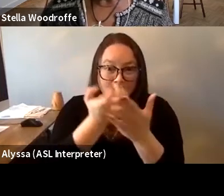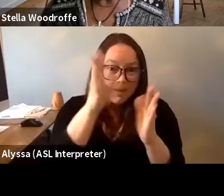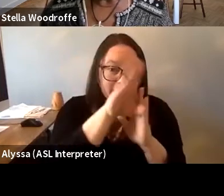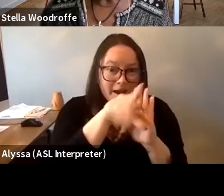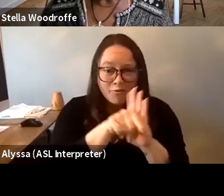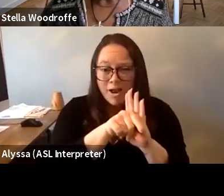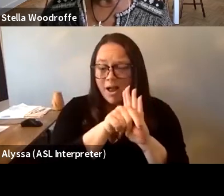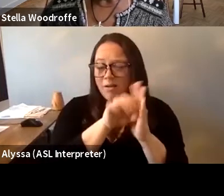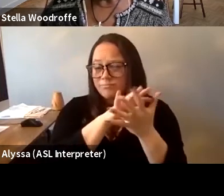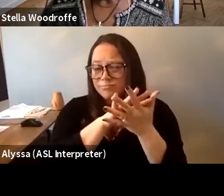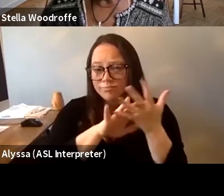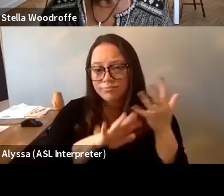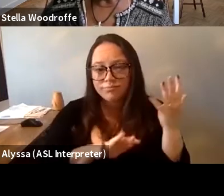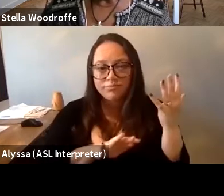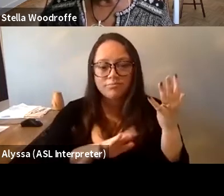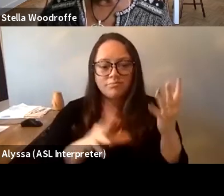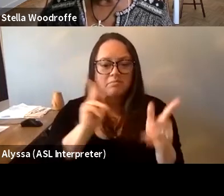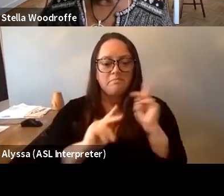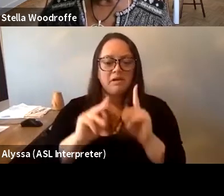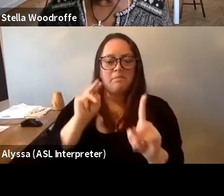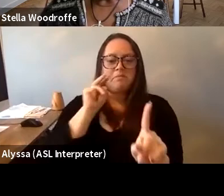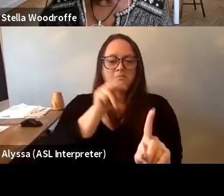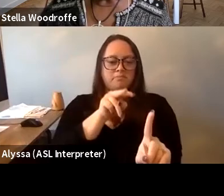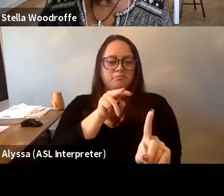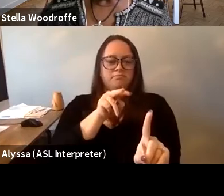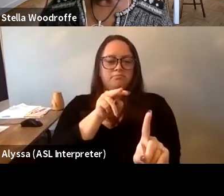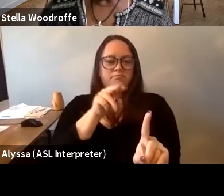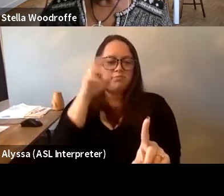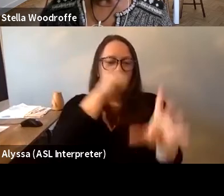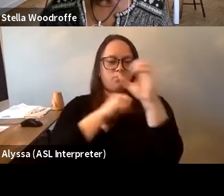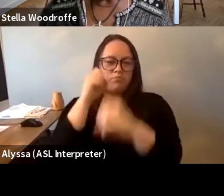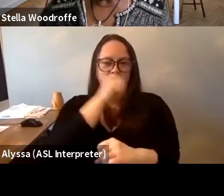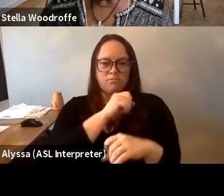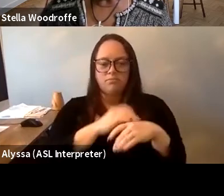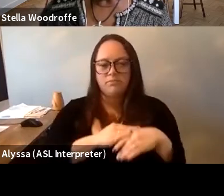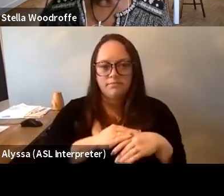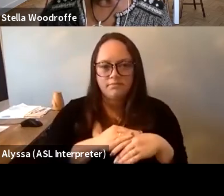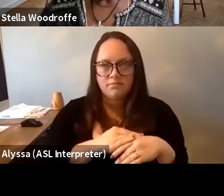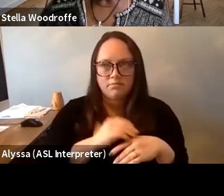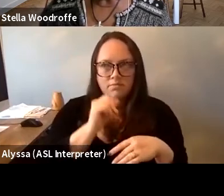you and make assumptions. And they don't often take the time